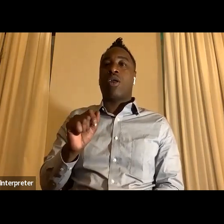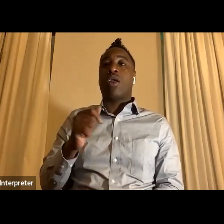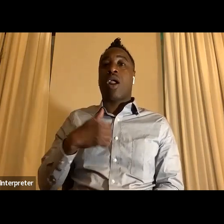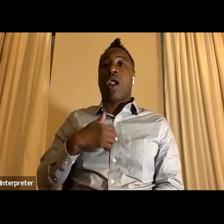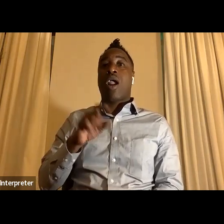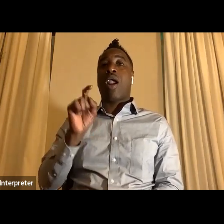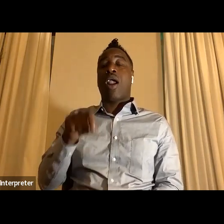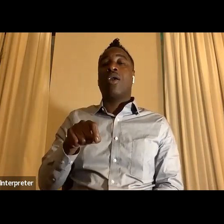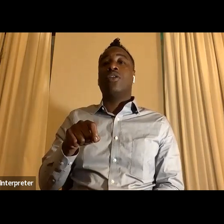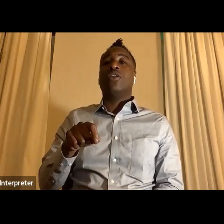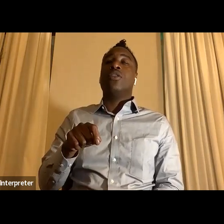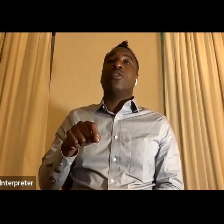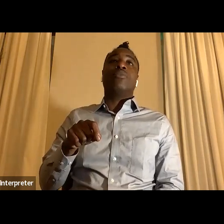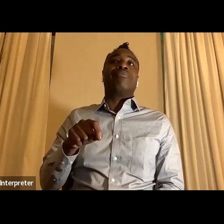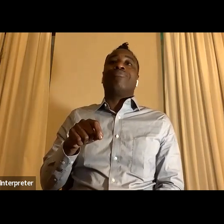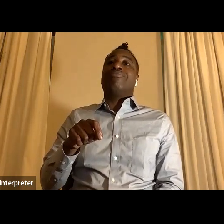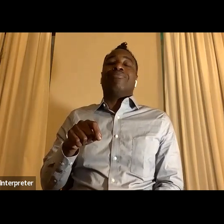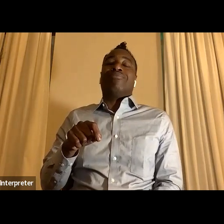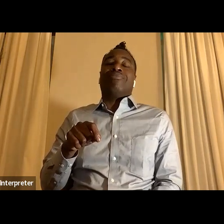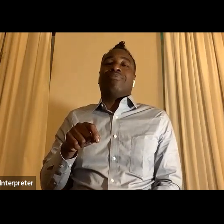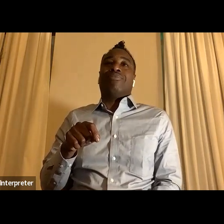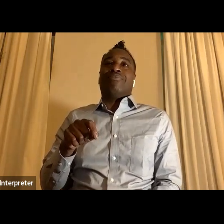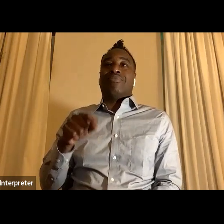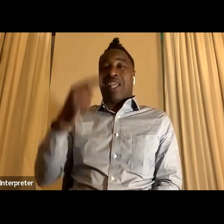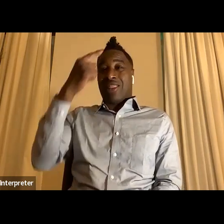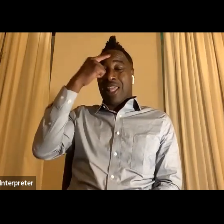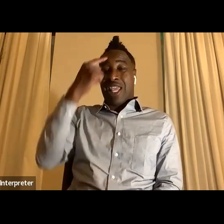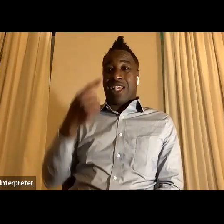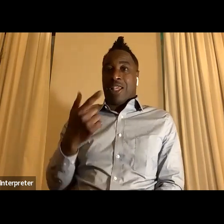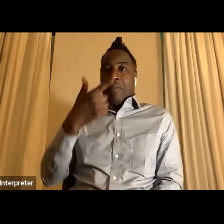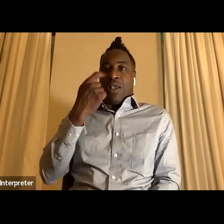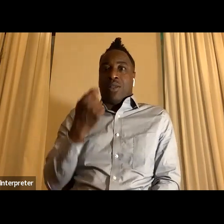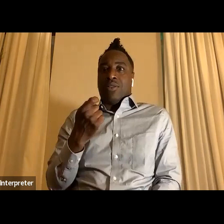It was not under the best circumstances, but I had to blend in, had to.